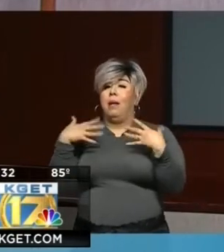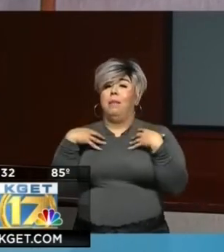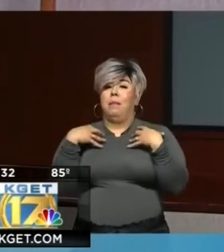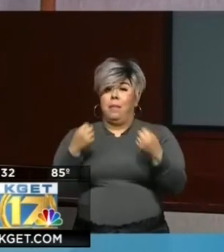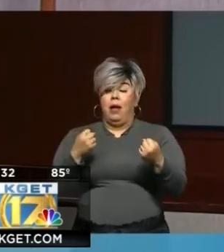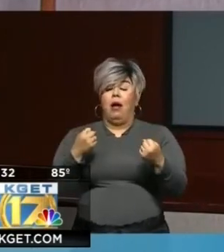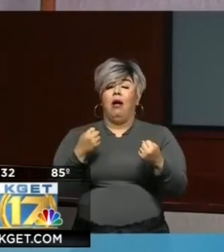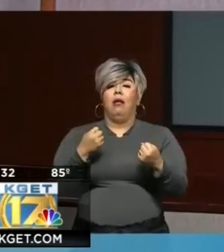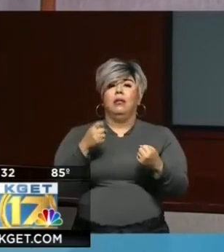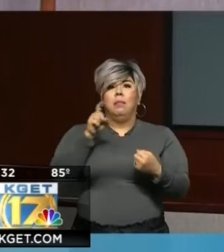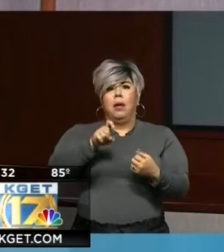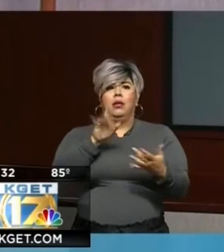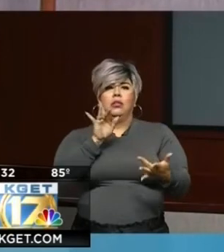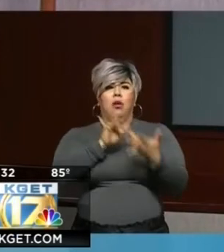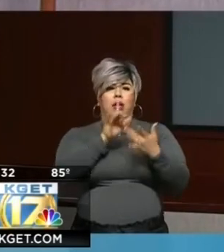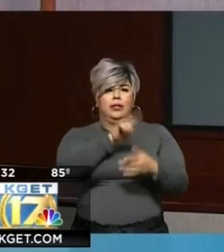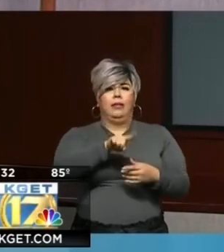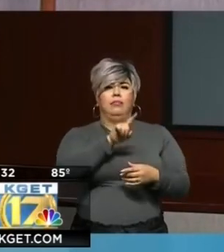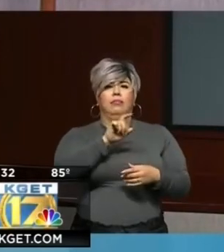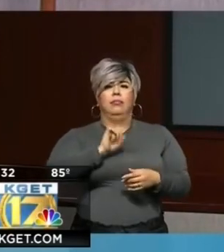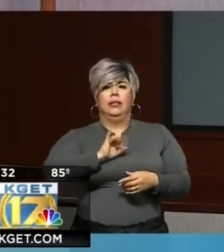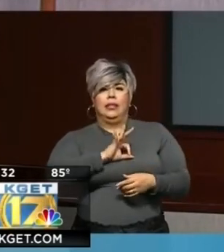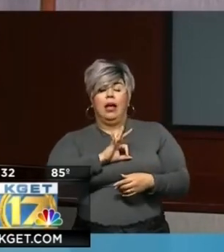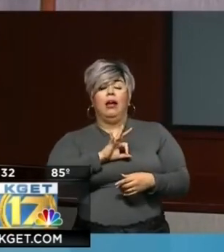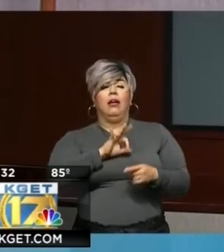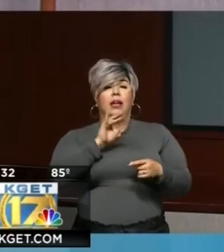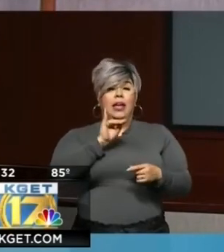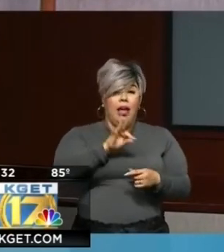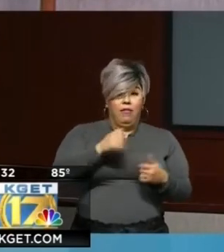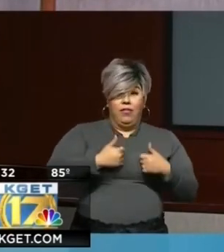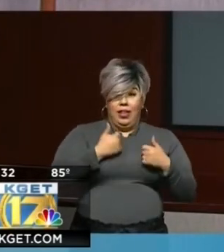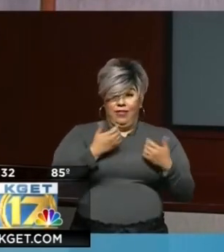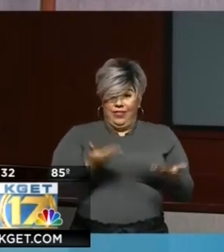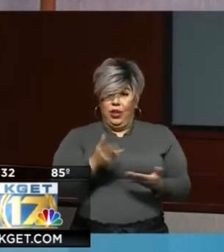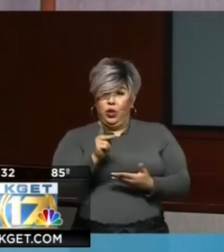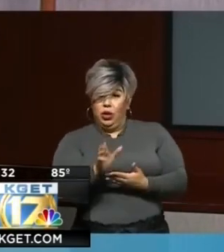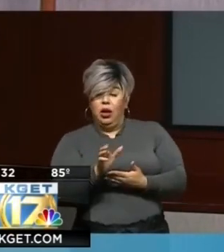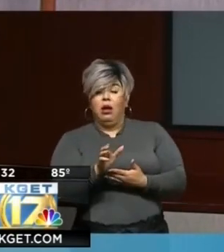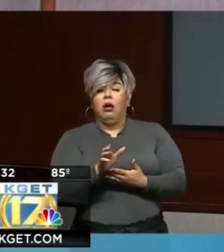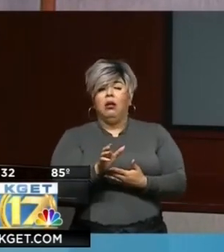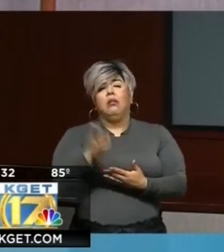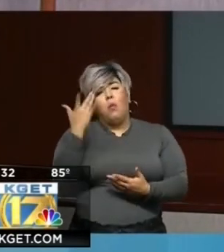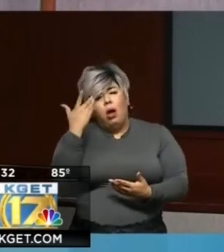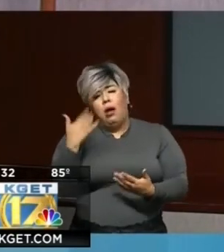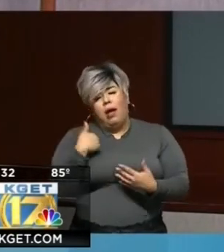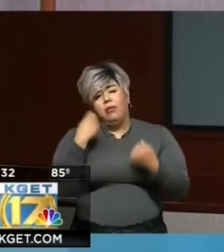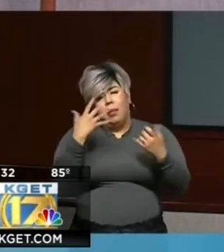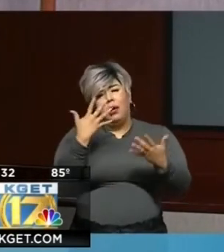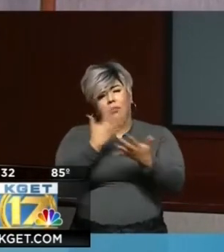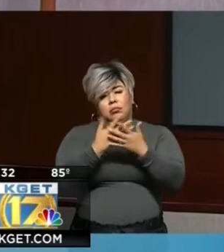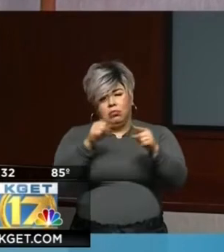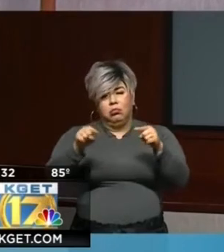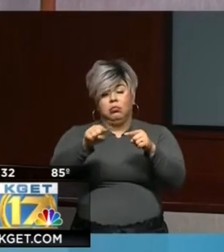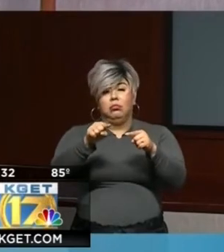IN OUR KERN COUNTY NUMBERS. WE ALSO -- PUBLIC HEALTH IS RESPONSIBLE FOR HOLDING UP WITH ANY STAFF MEMBERS IF THEY LIVE